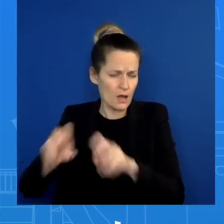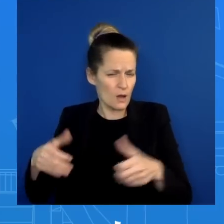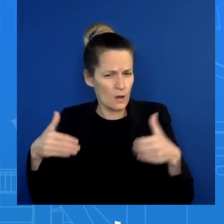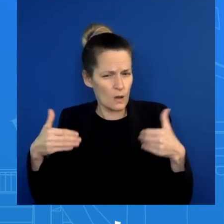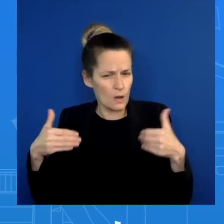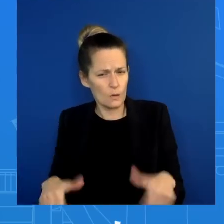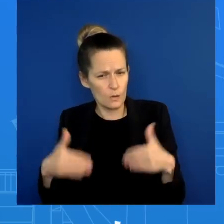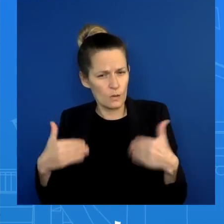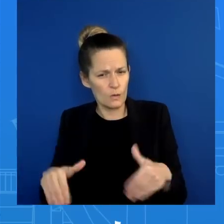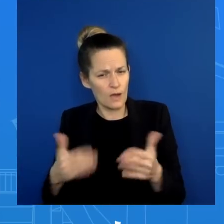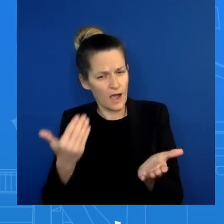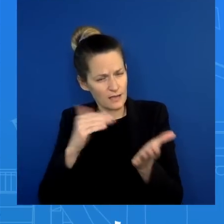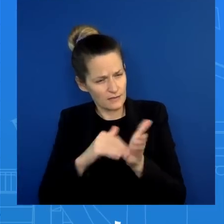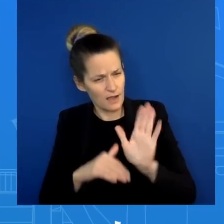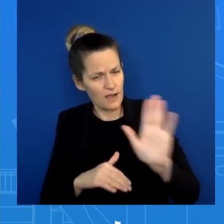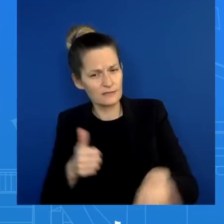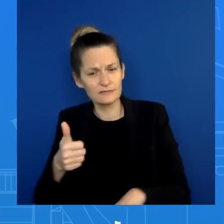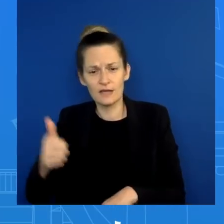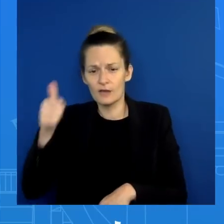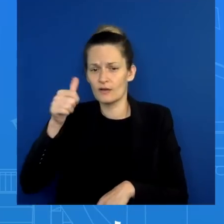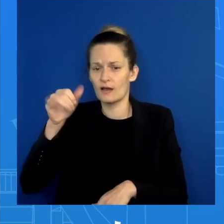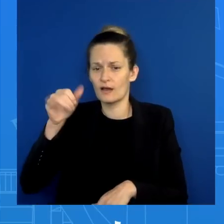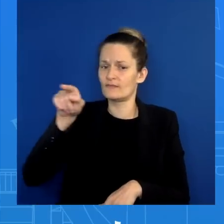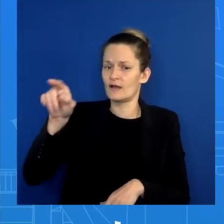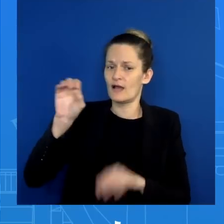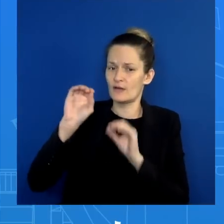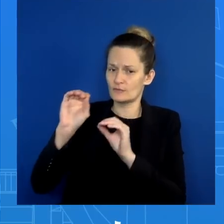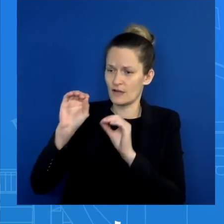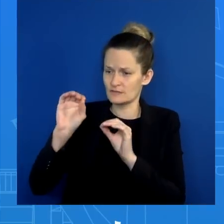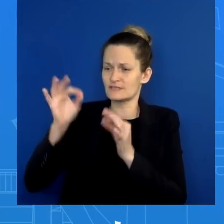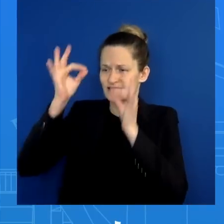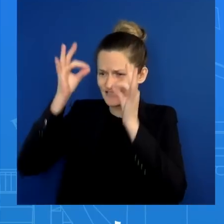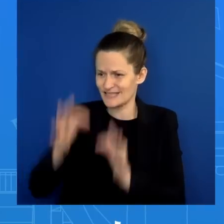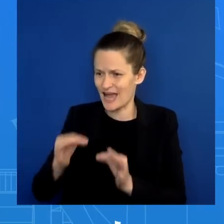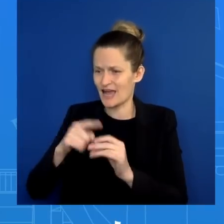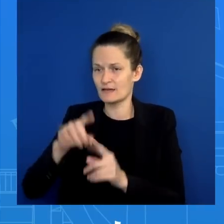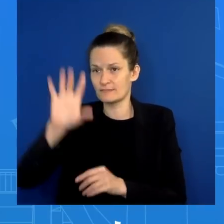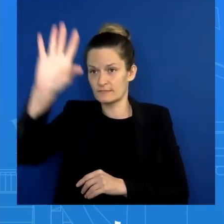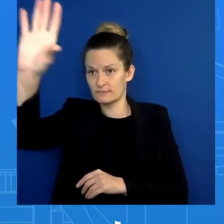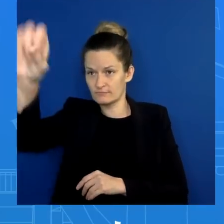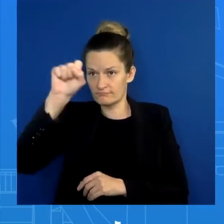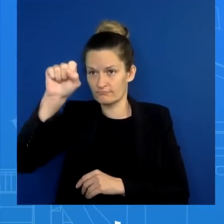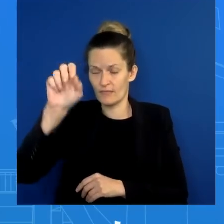The Press: What is the basis for. That's why he did it. Are you prepared for the legal challenge?